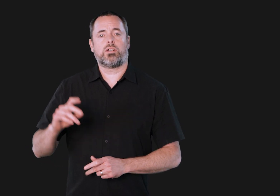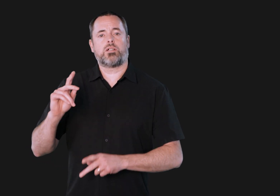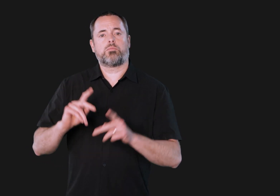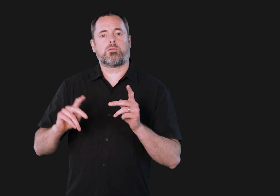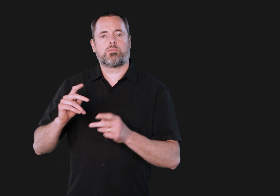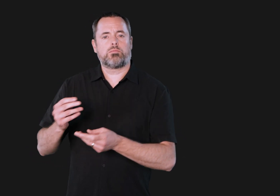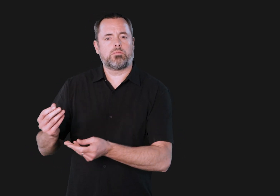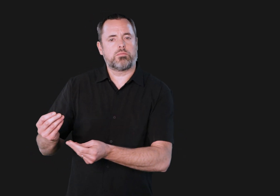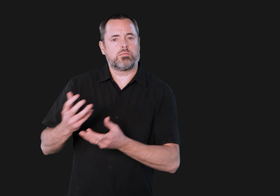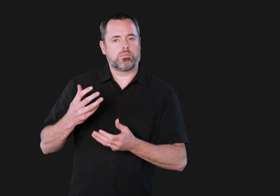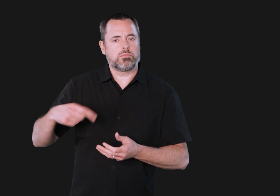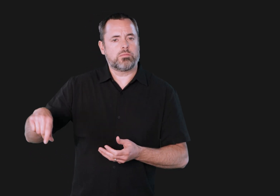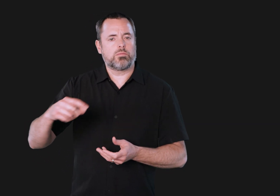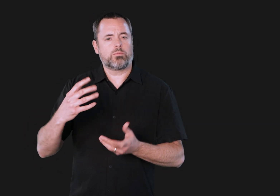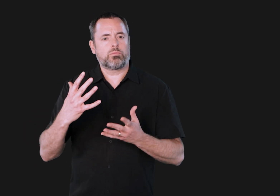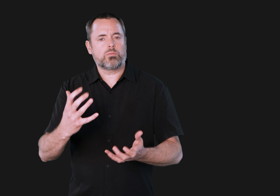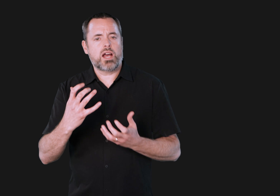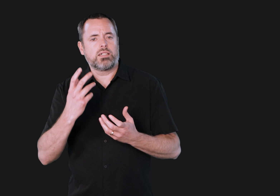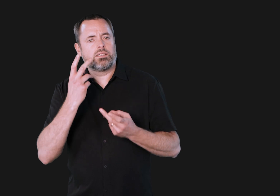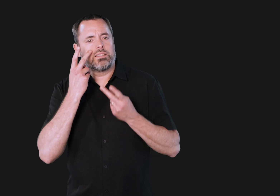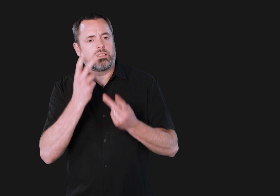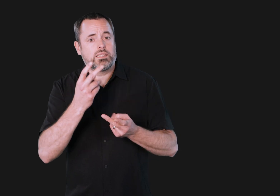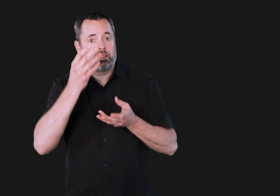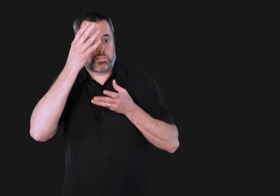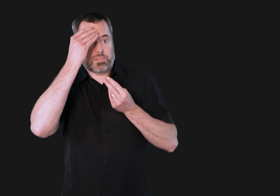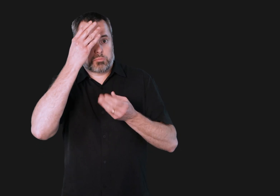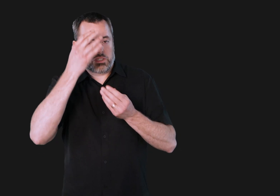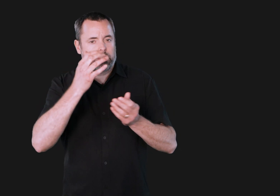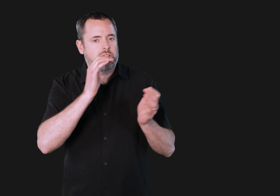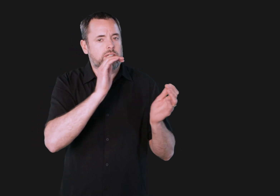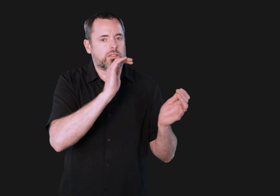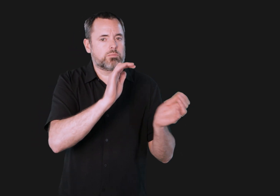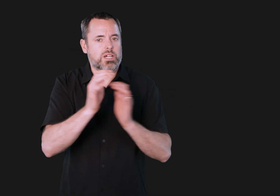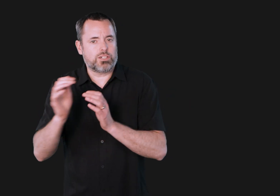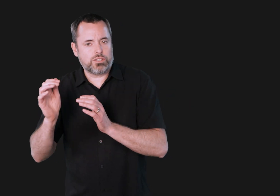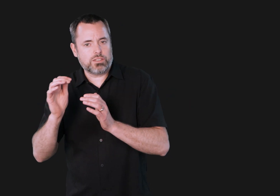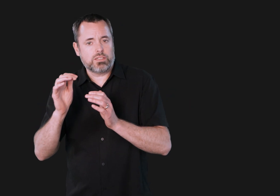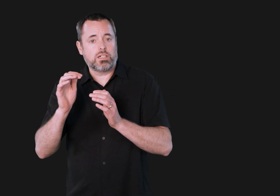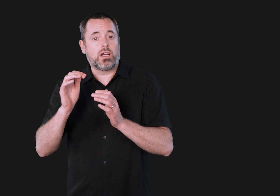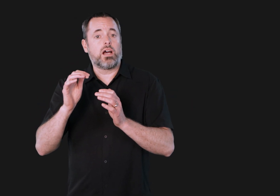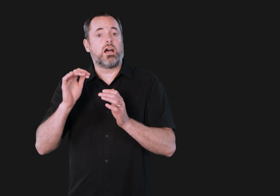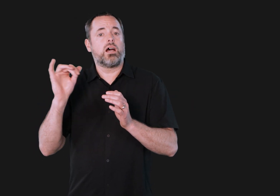People also told us they want to be able to compare information.